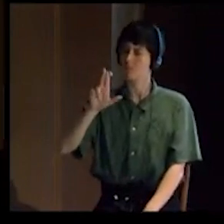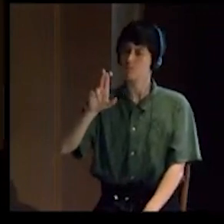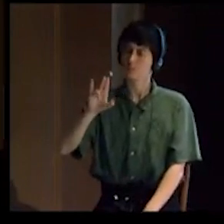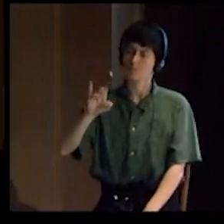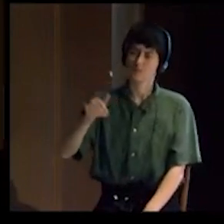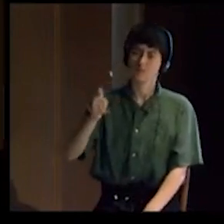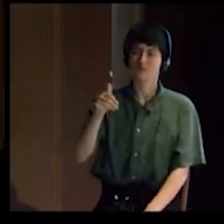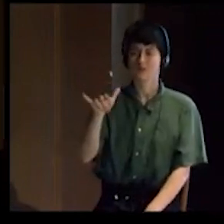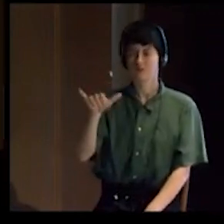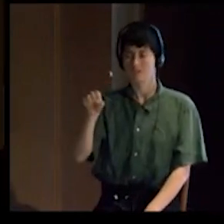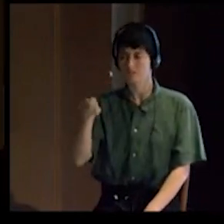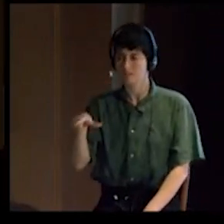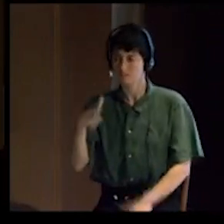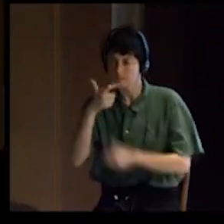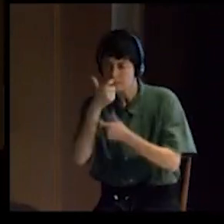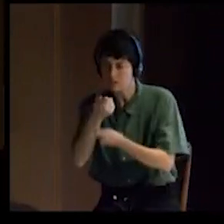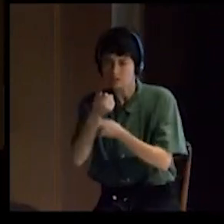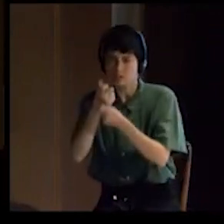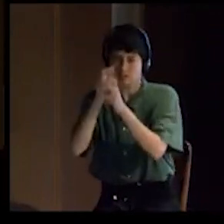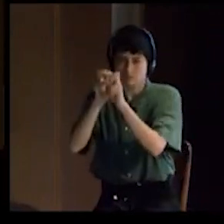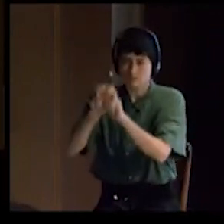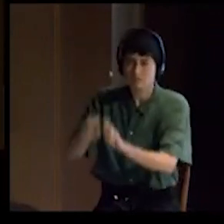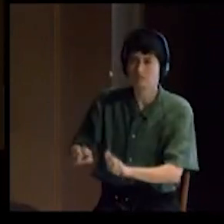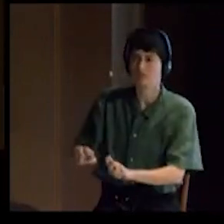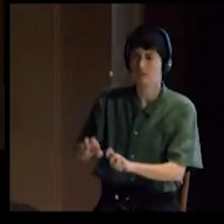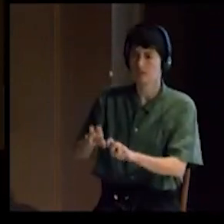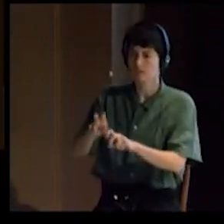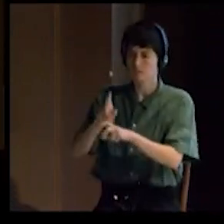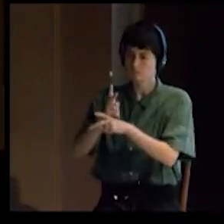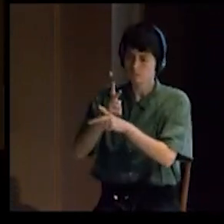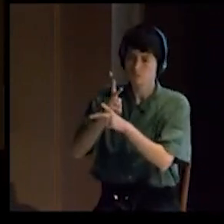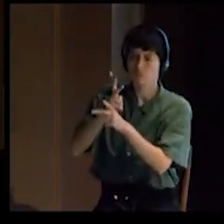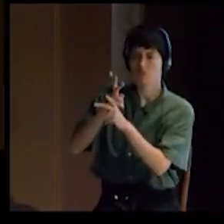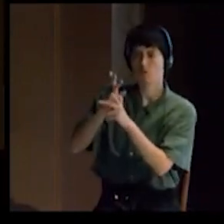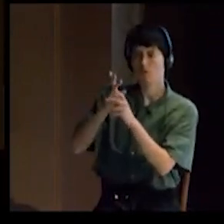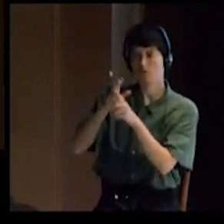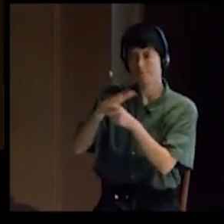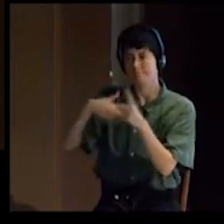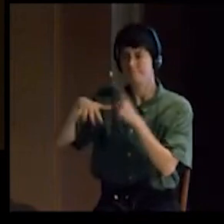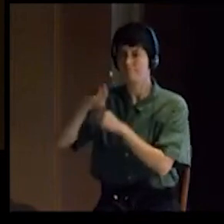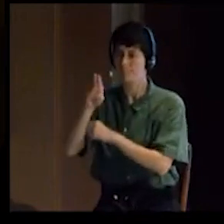with the public in new and innovative ways. It is my pleasure to welcome Sahas.